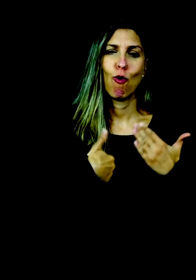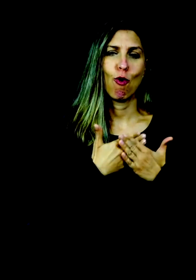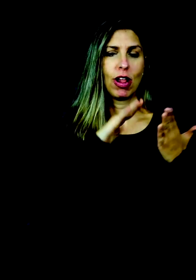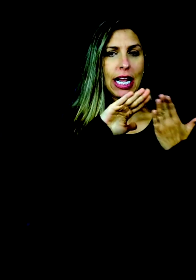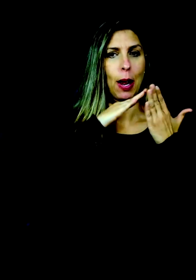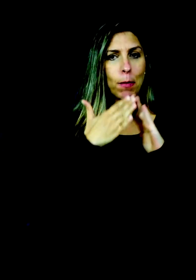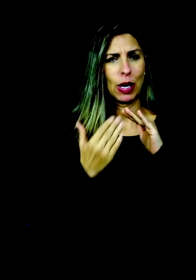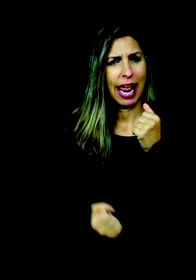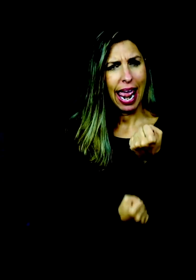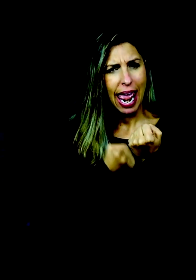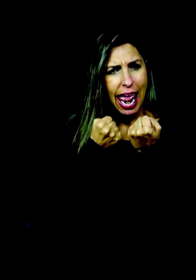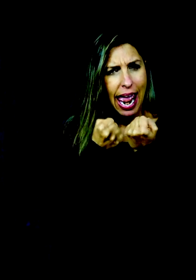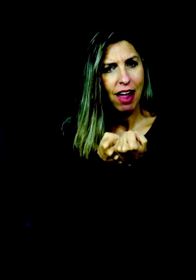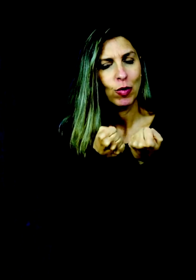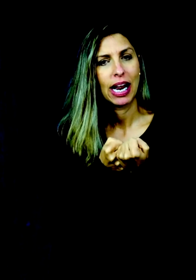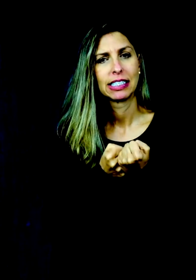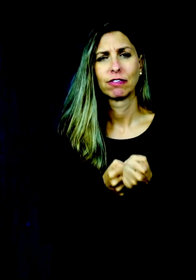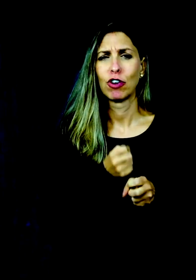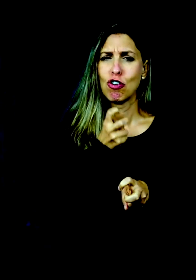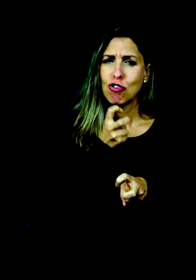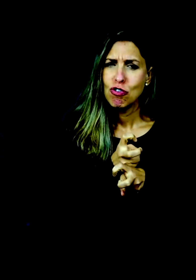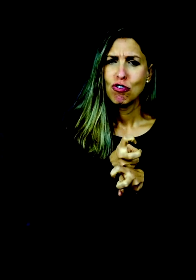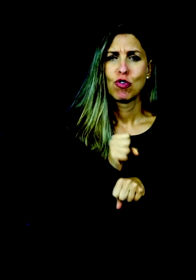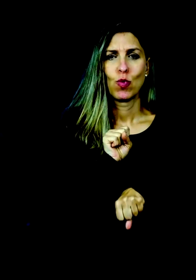and their families have the following programs